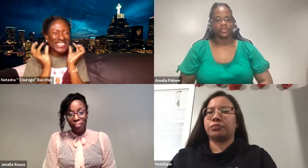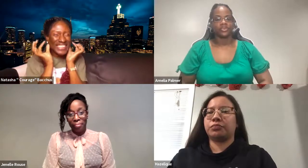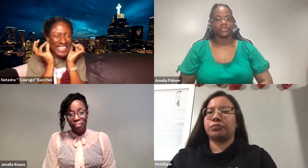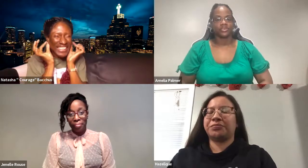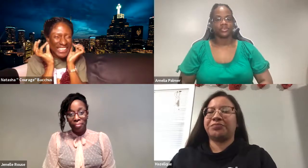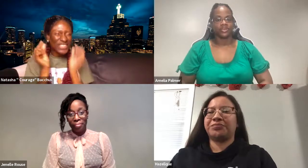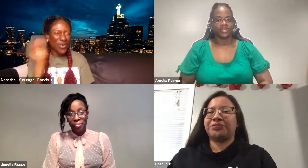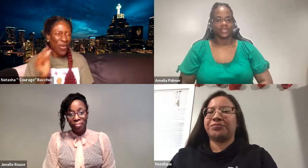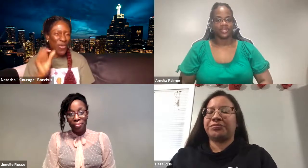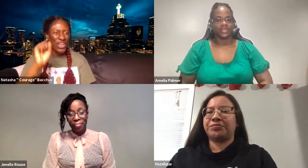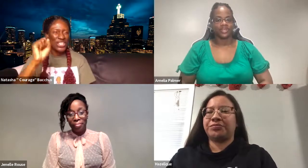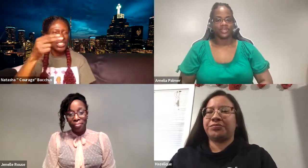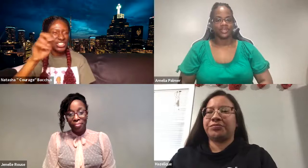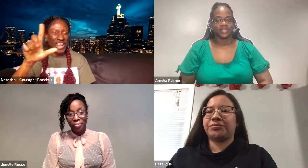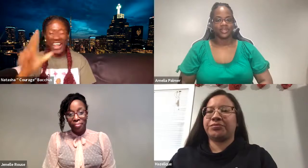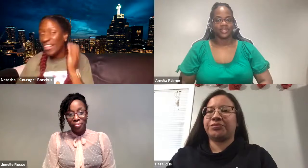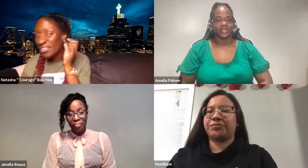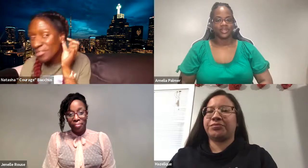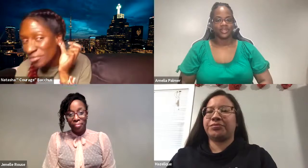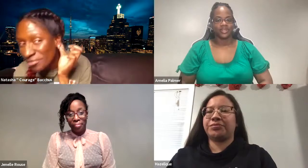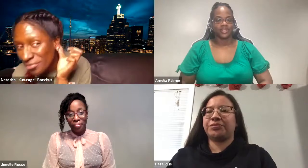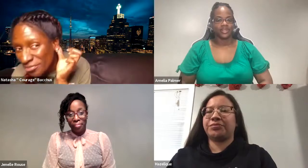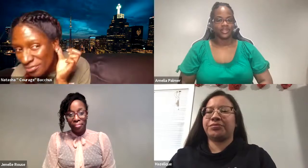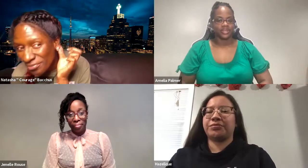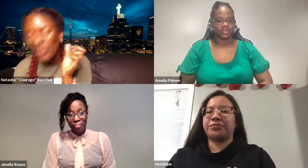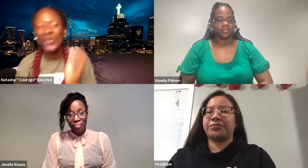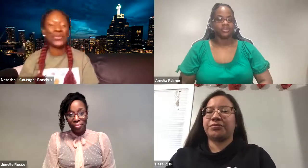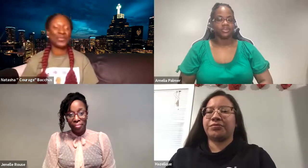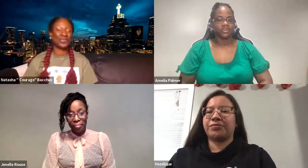and i have braided hair as well and i have a gold shell earrings on,